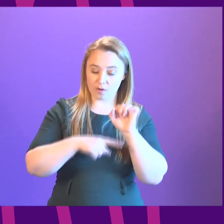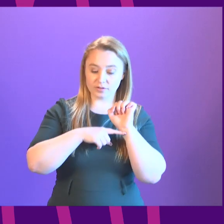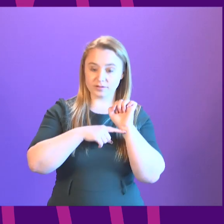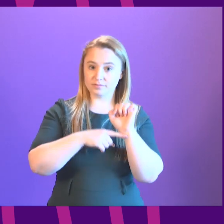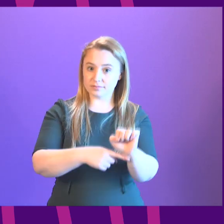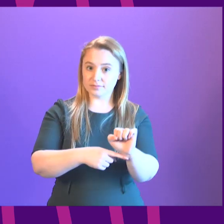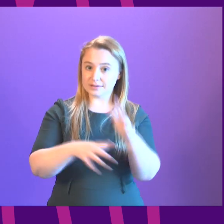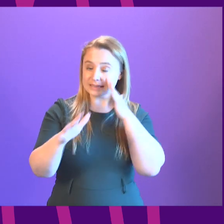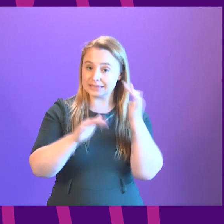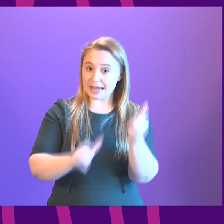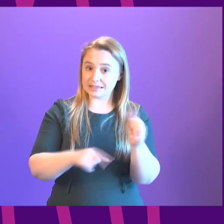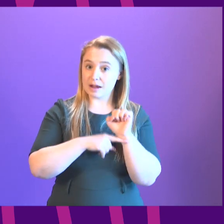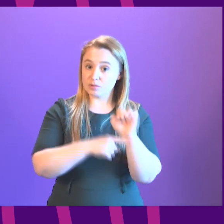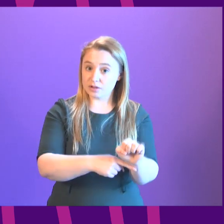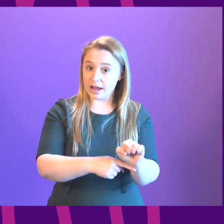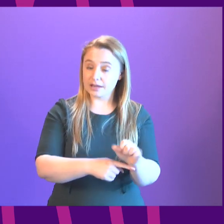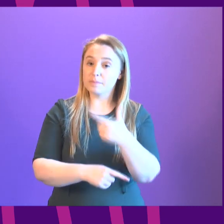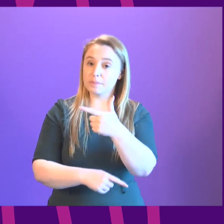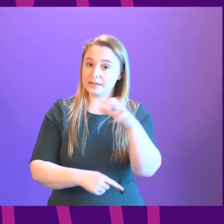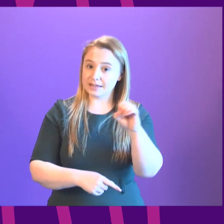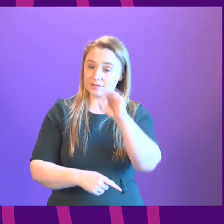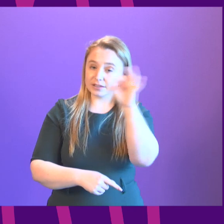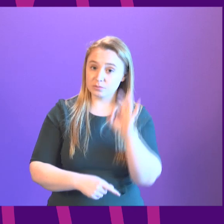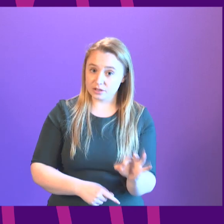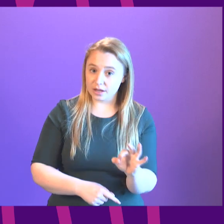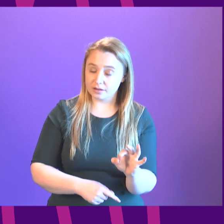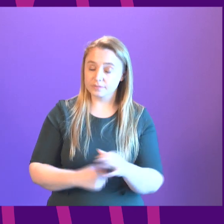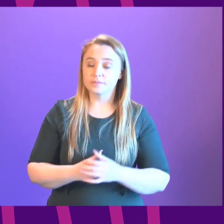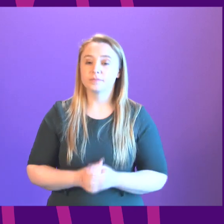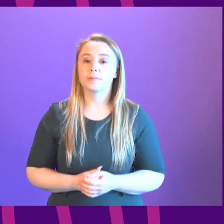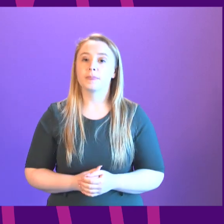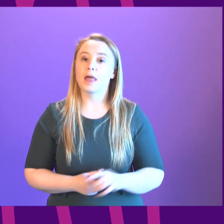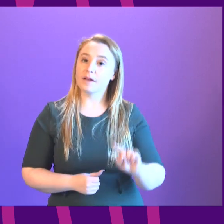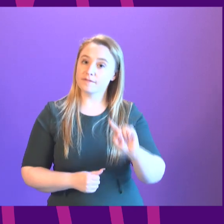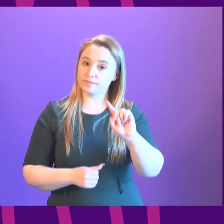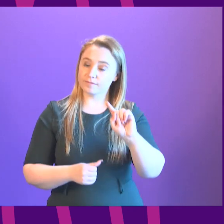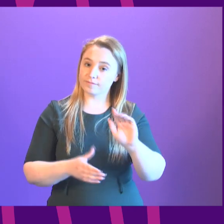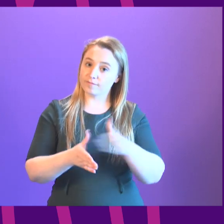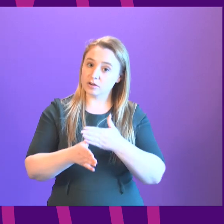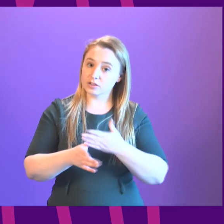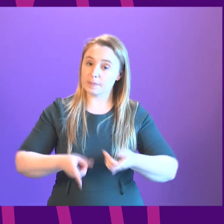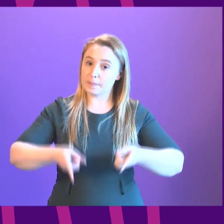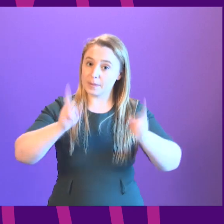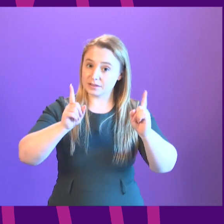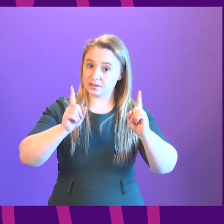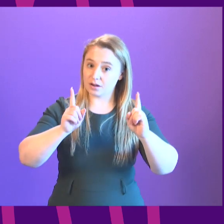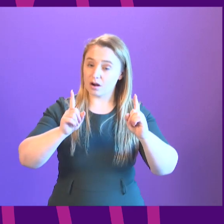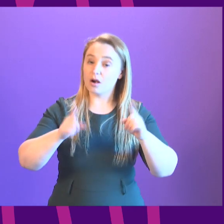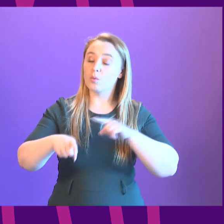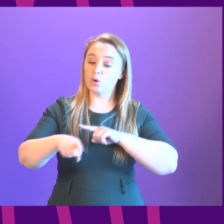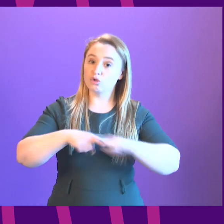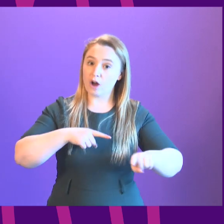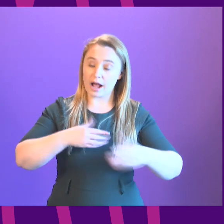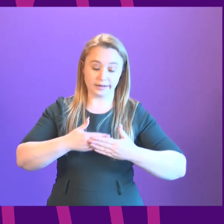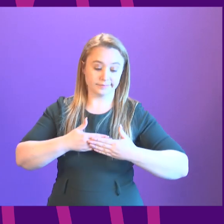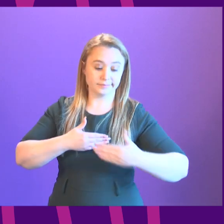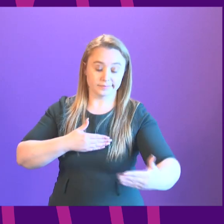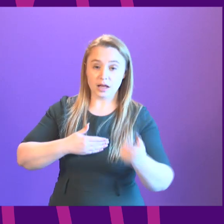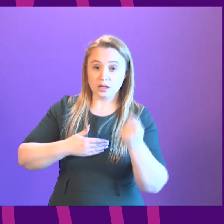by 70 per cent? Will the First Minister commit, as soon as is practically possible, to a 70